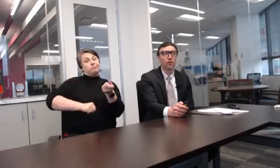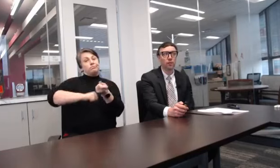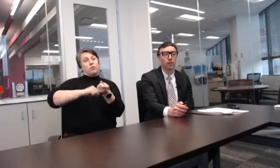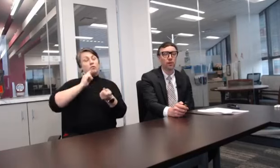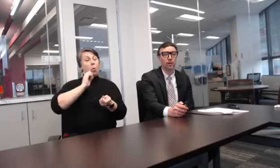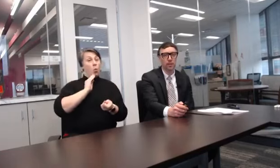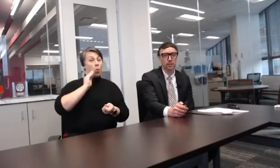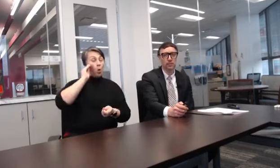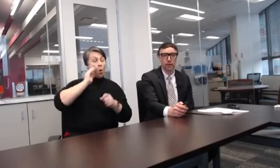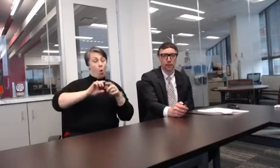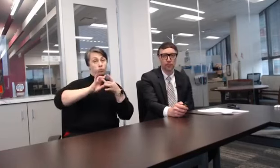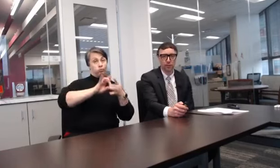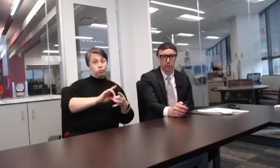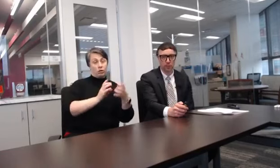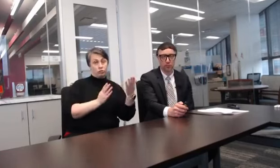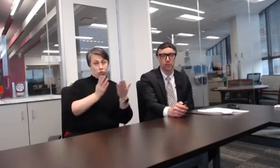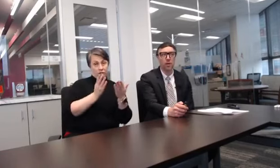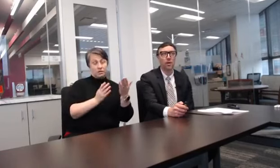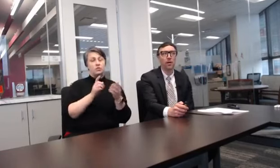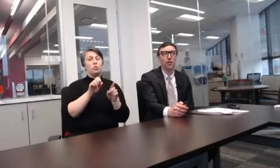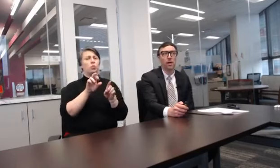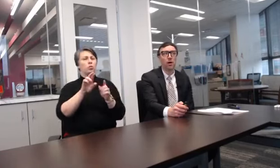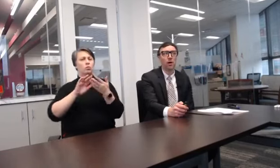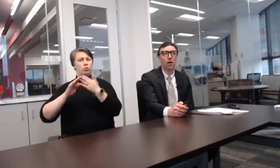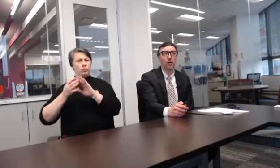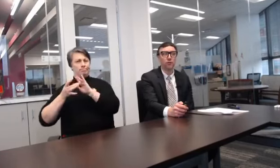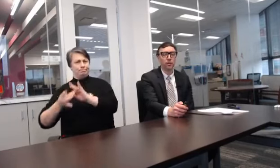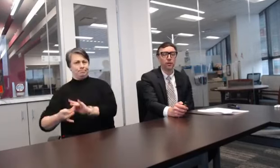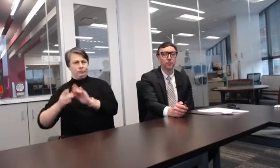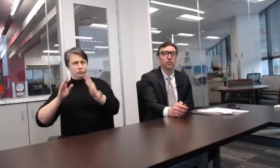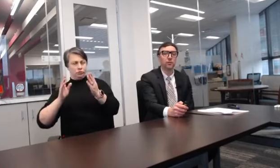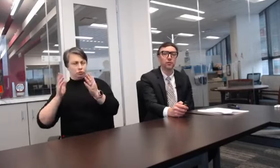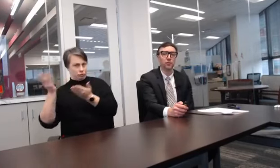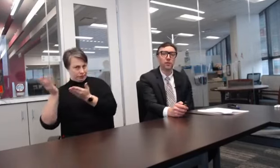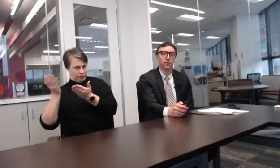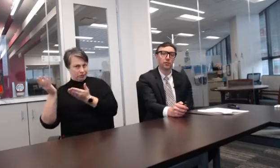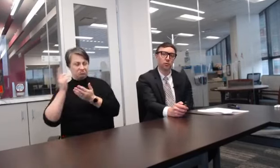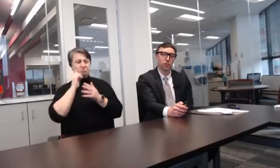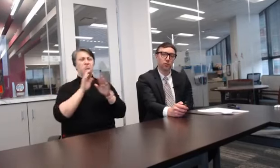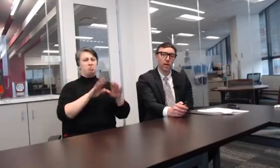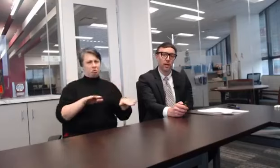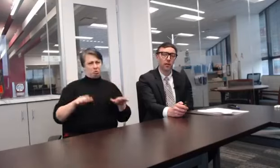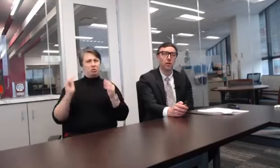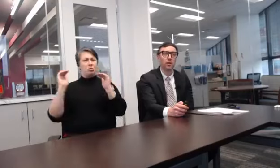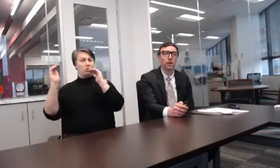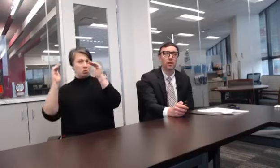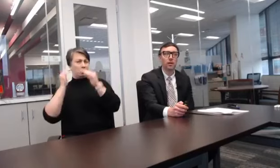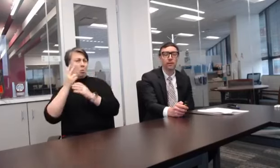for kids and for adults. They are alternatives to institutional care